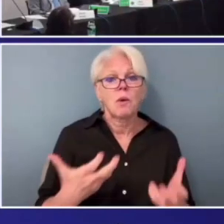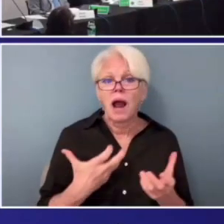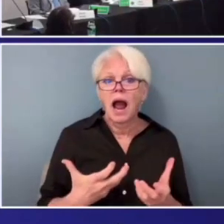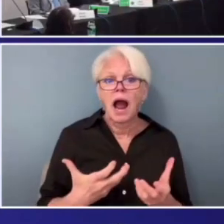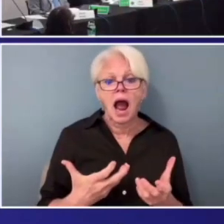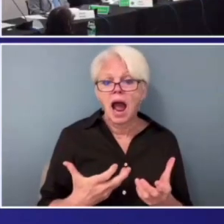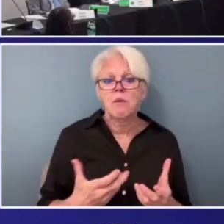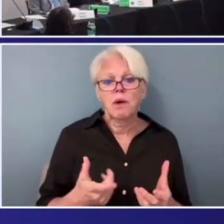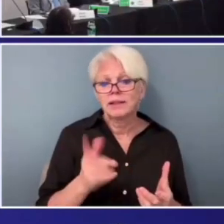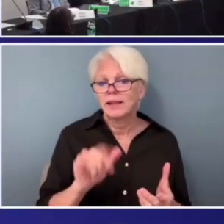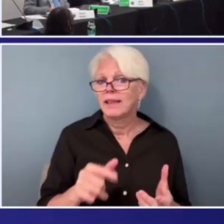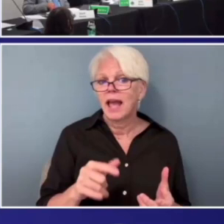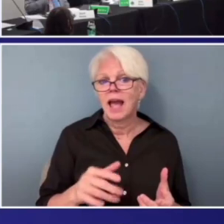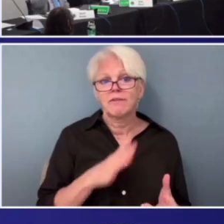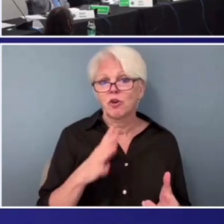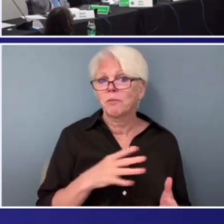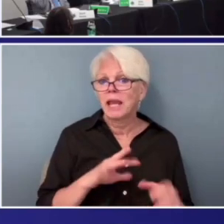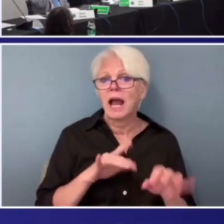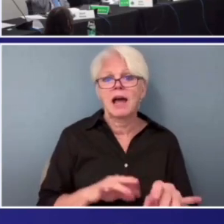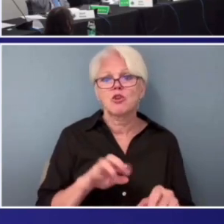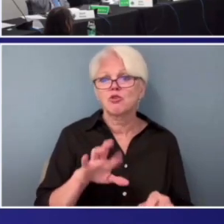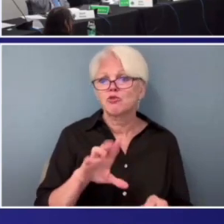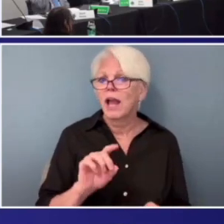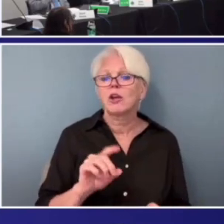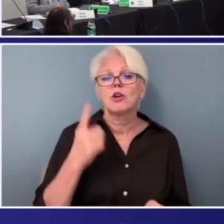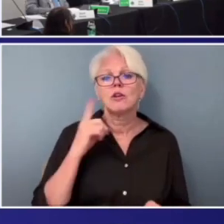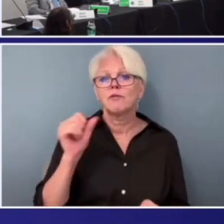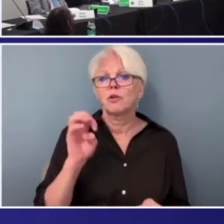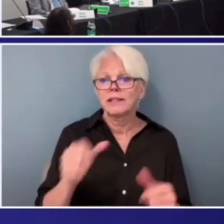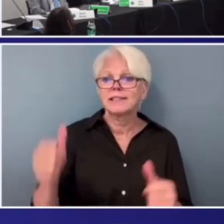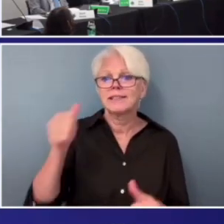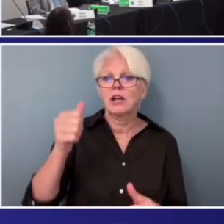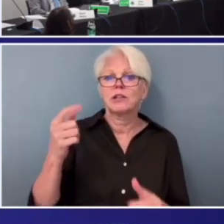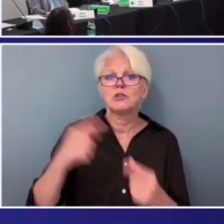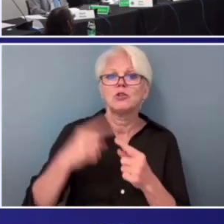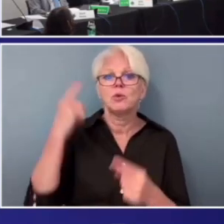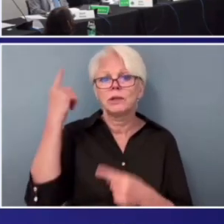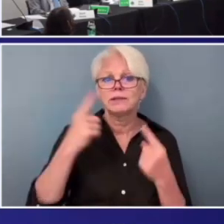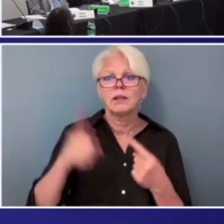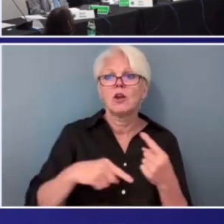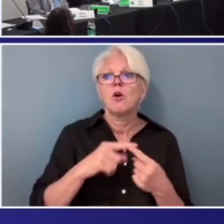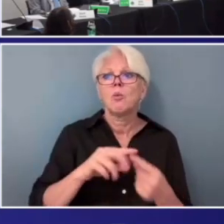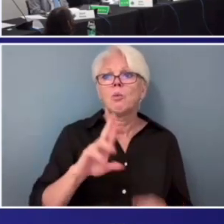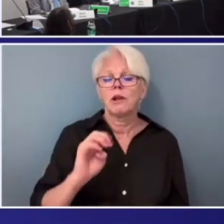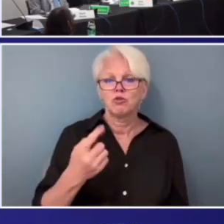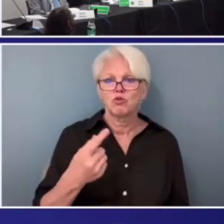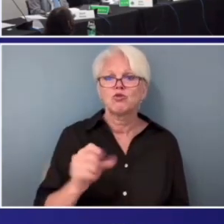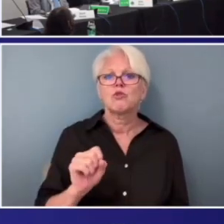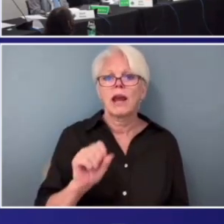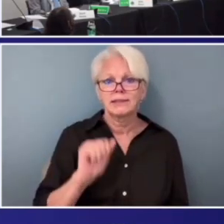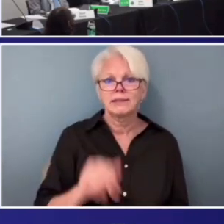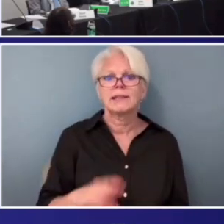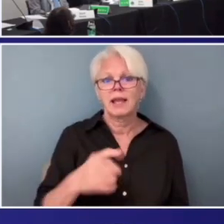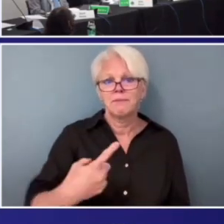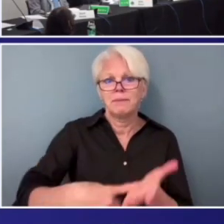record, for the Secretary to consider when regulations can be talked about in the future.